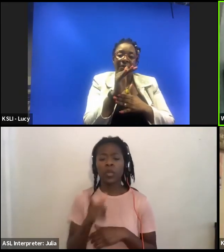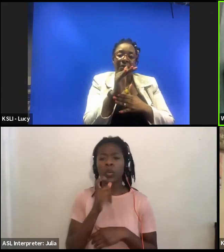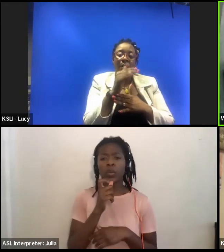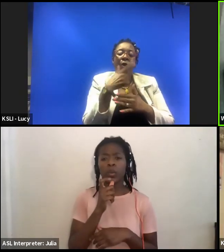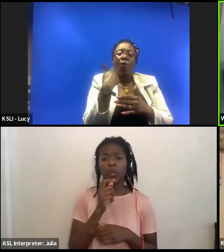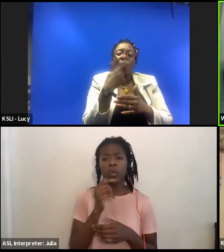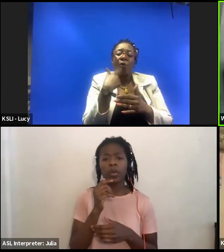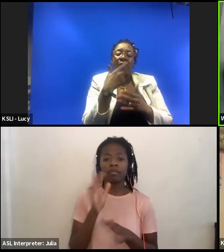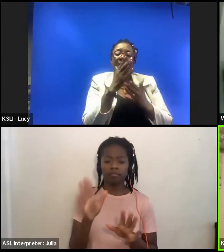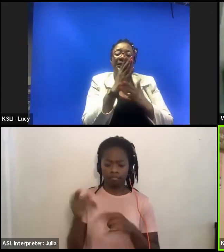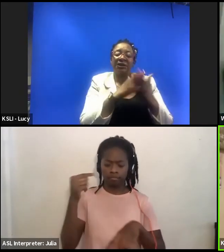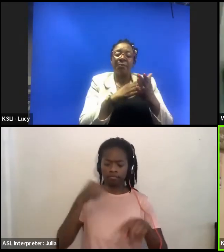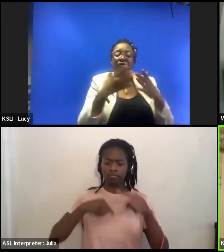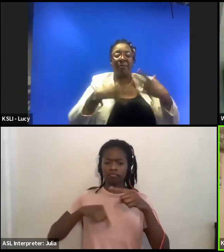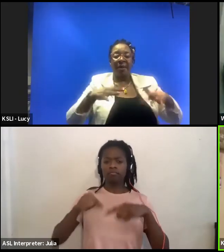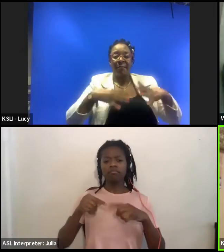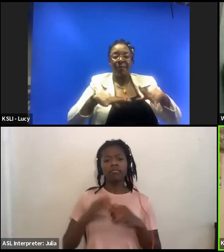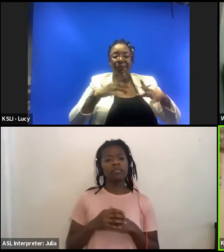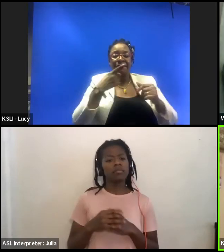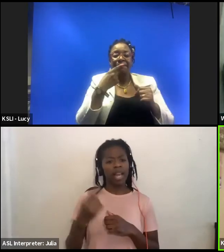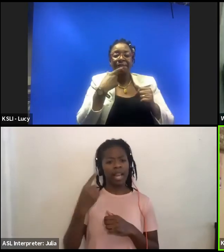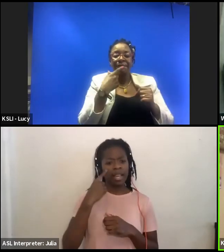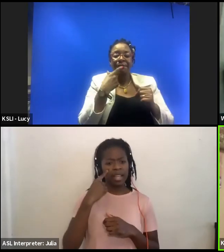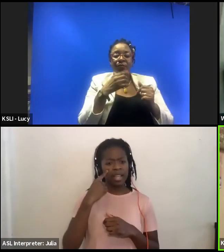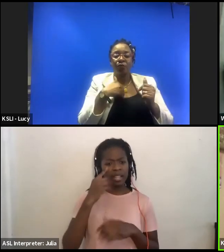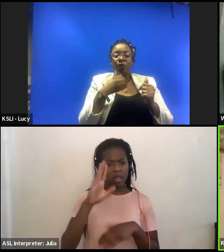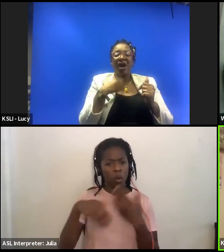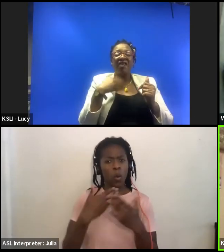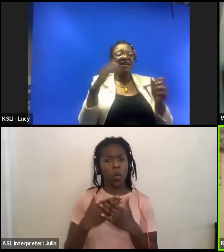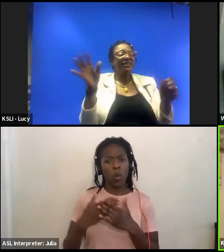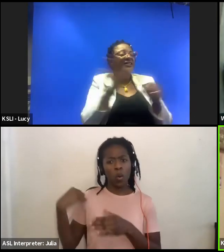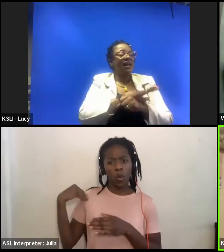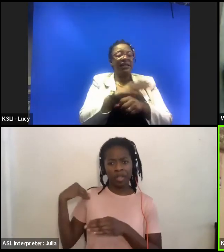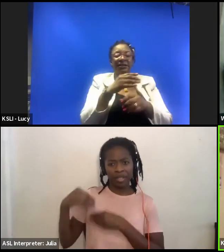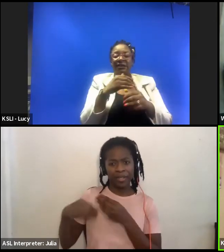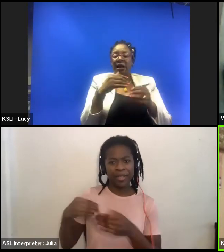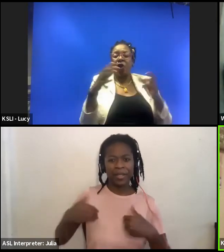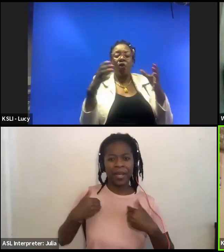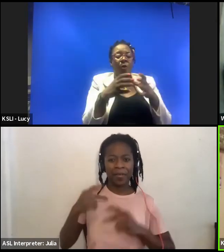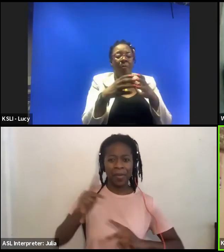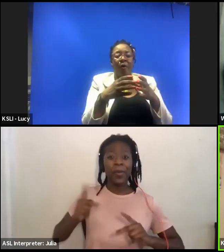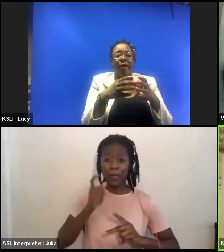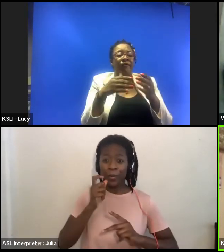First of all, just to say, I think there's an entire generation of young people that look up to you as their idol, myself included.